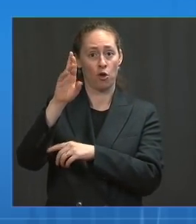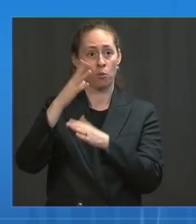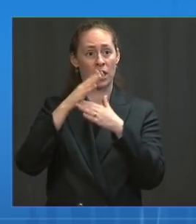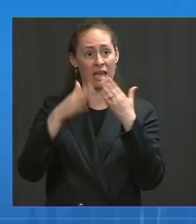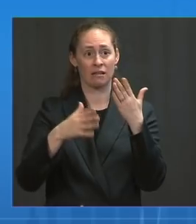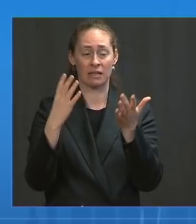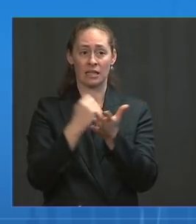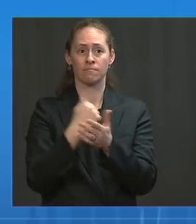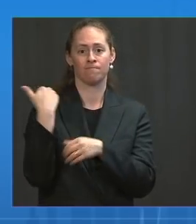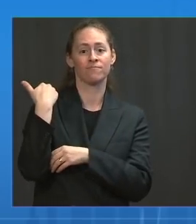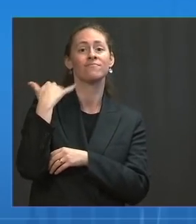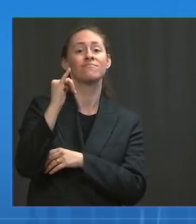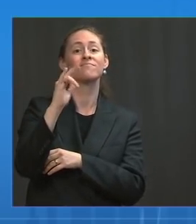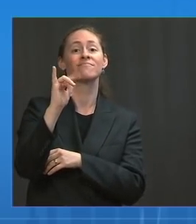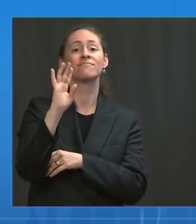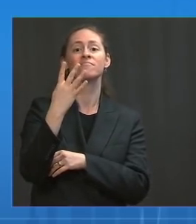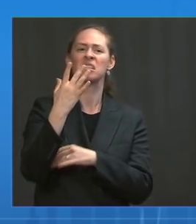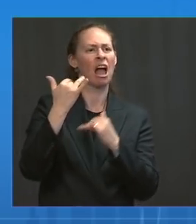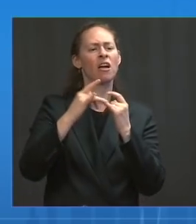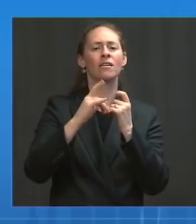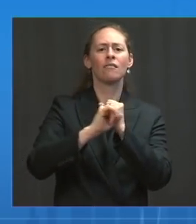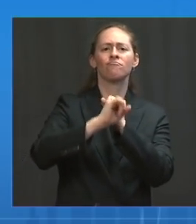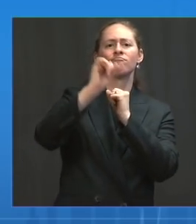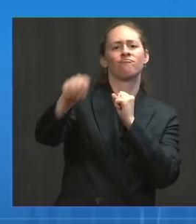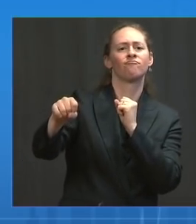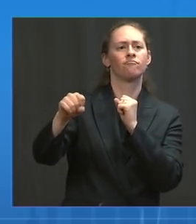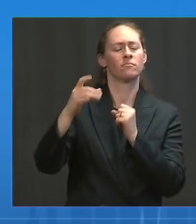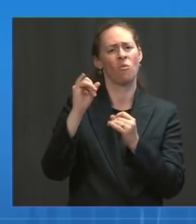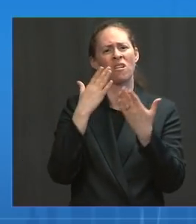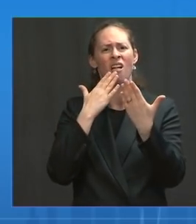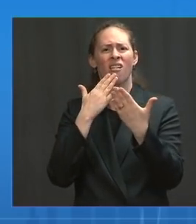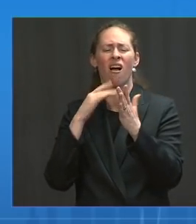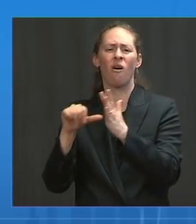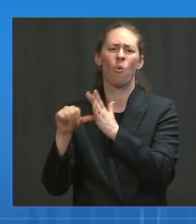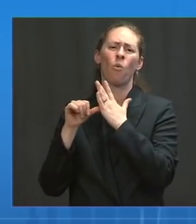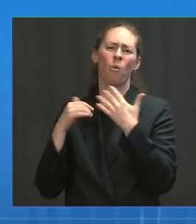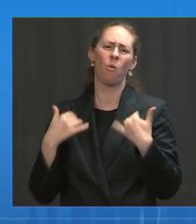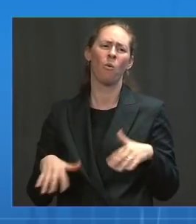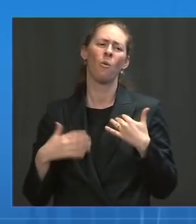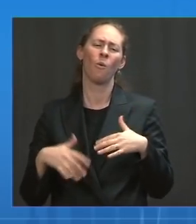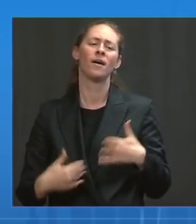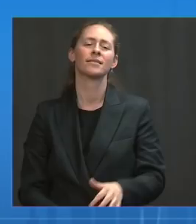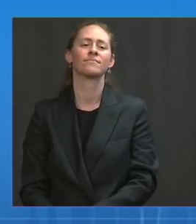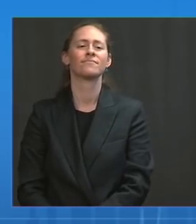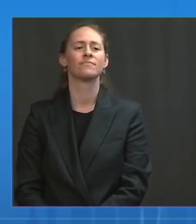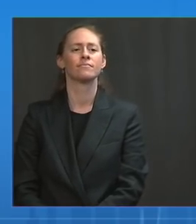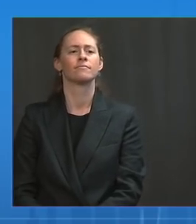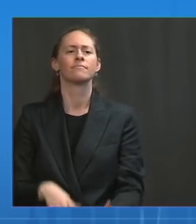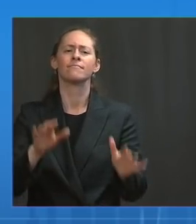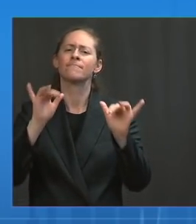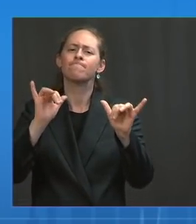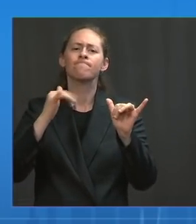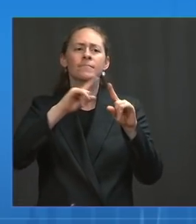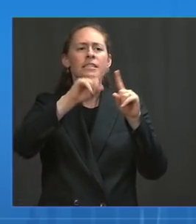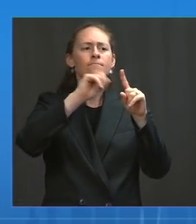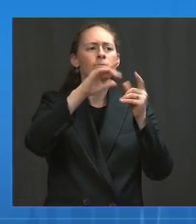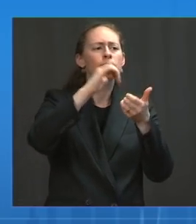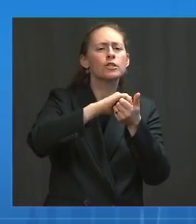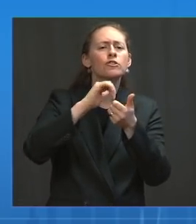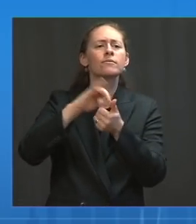So, thank you to all of our partners. Of course, we're going to keep partnering with community faith-based organizations all across the country.